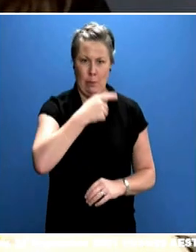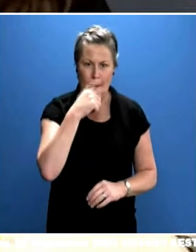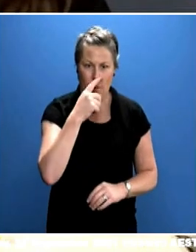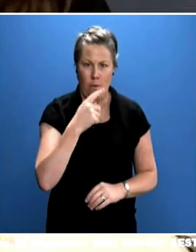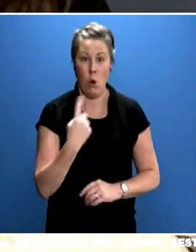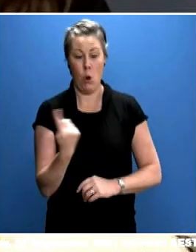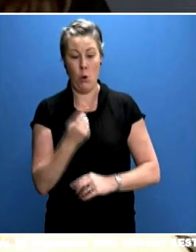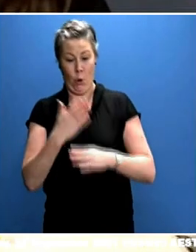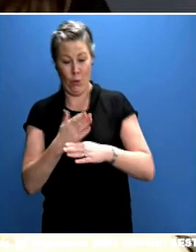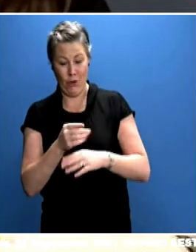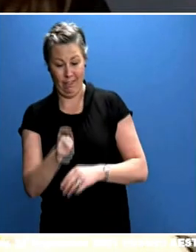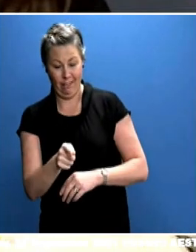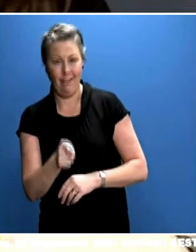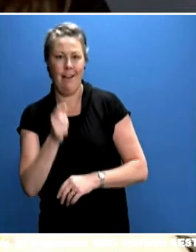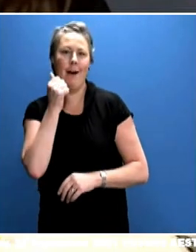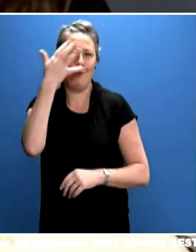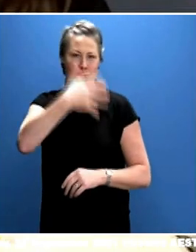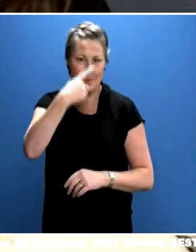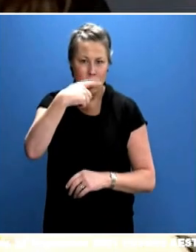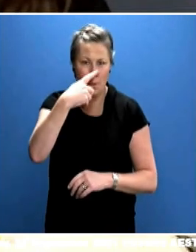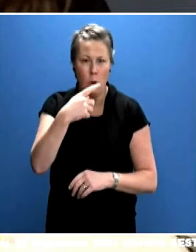employees where possible, traditional healing techniques